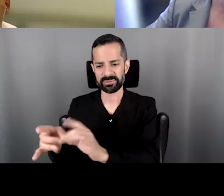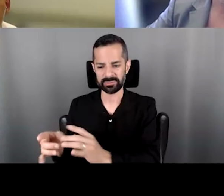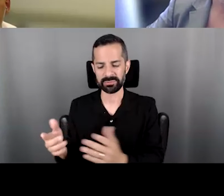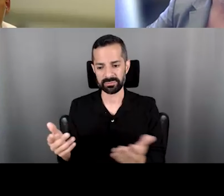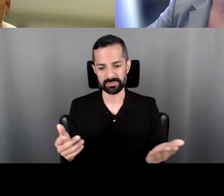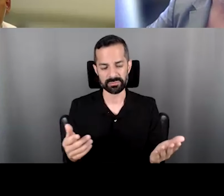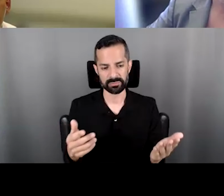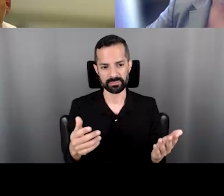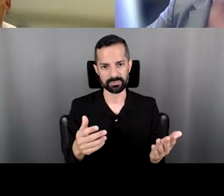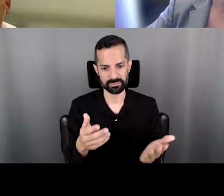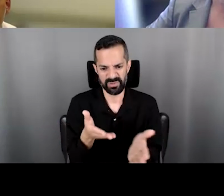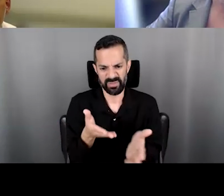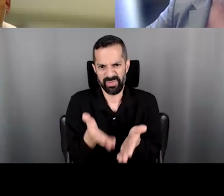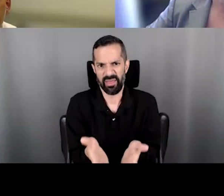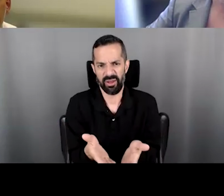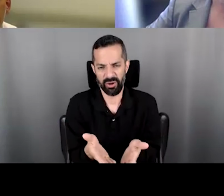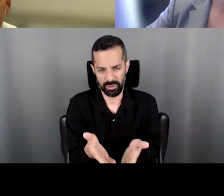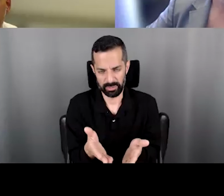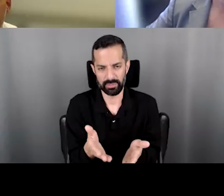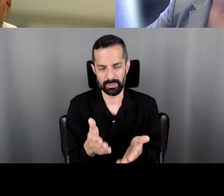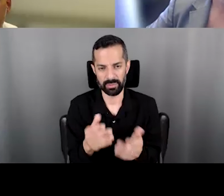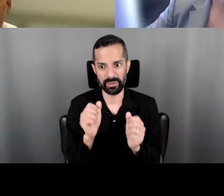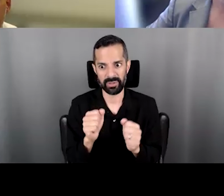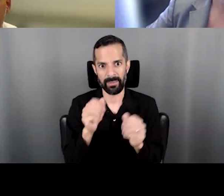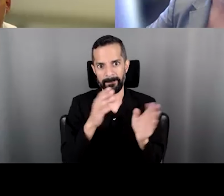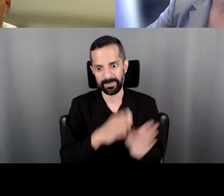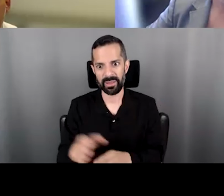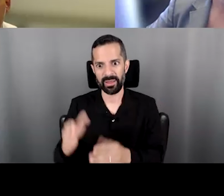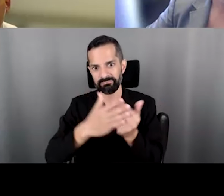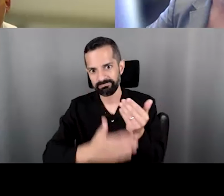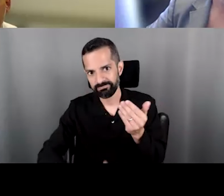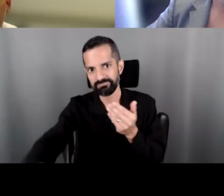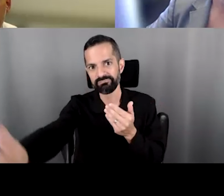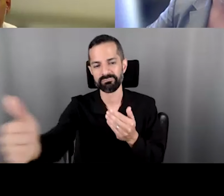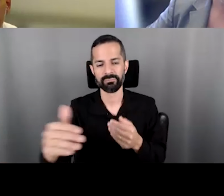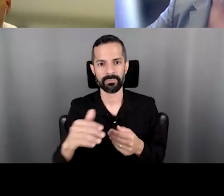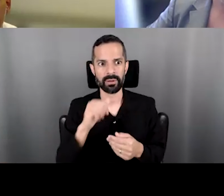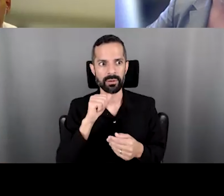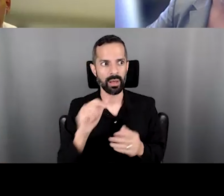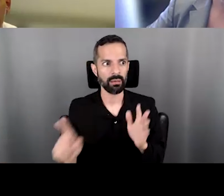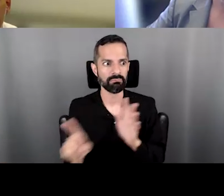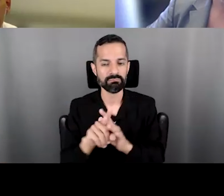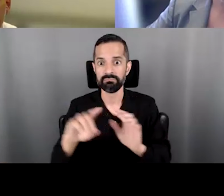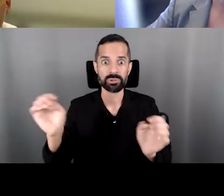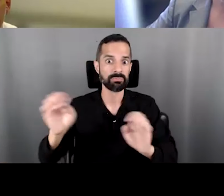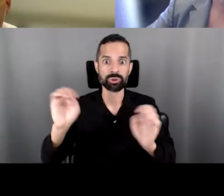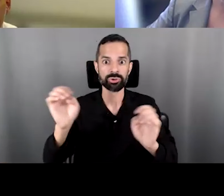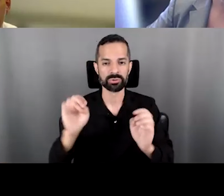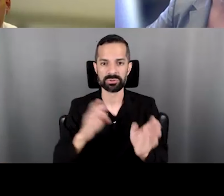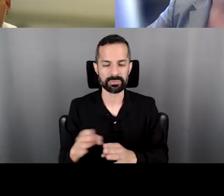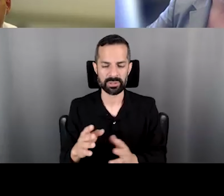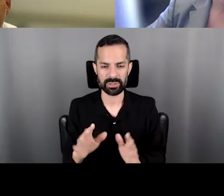term planning rather than emergency planning or, you know, oh, I want to do this right now.